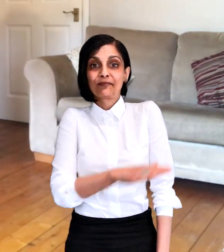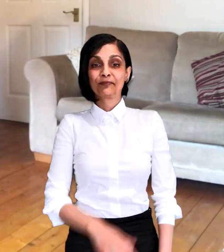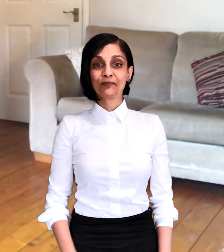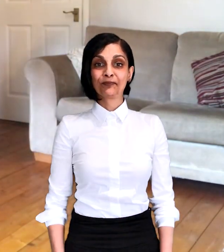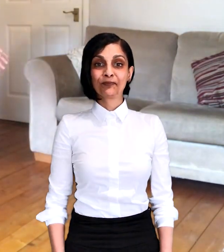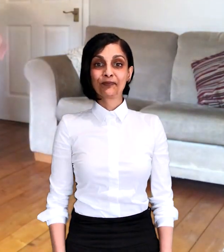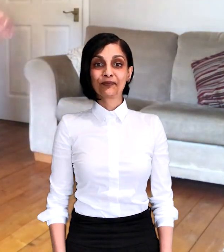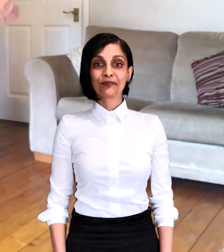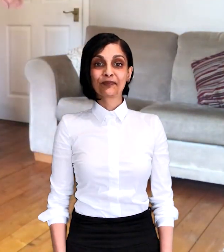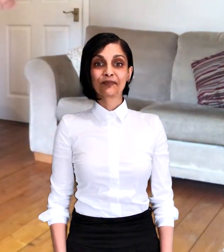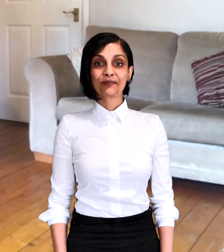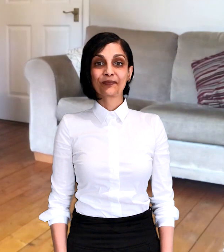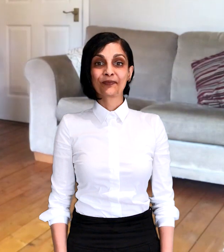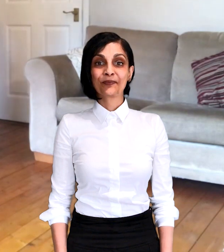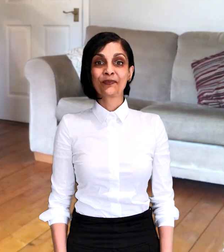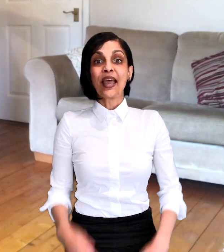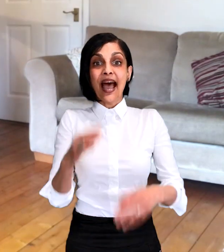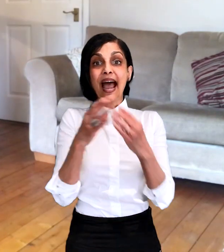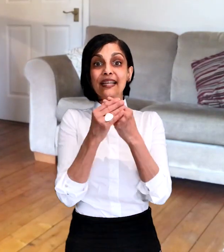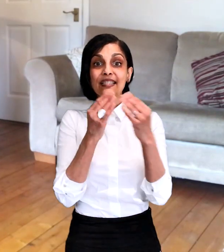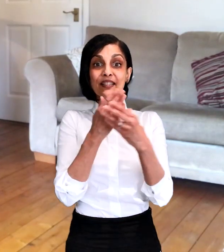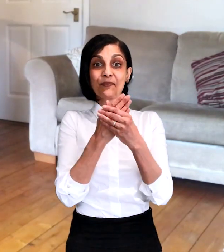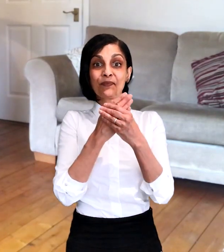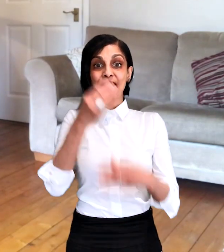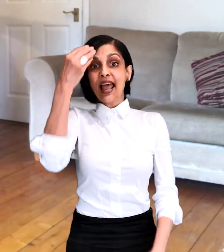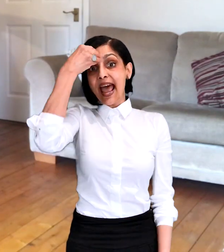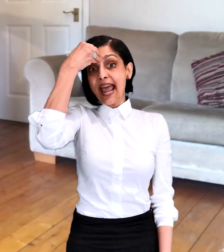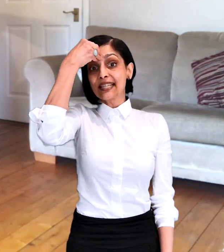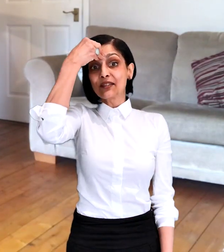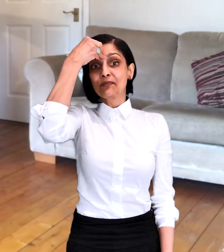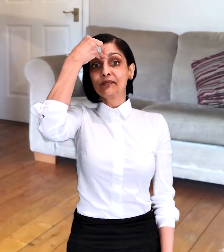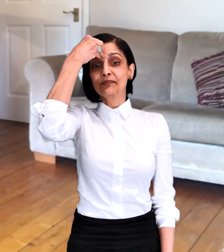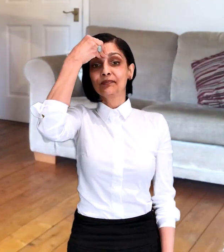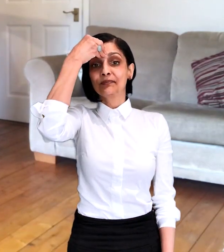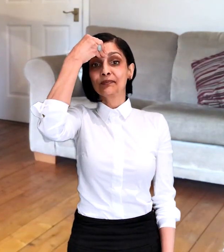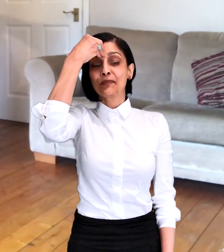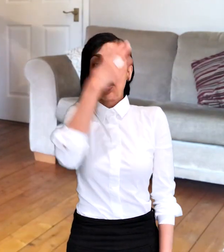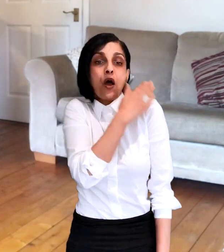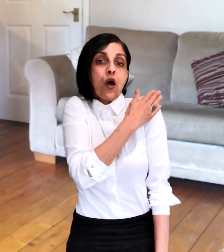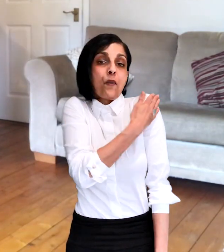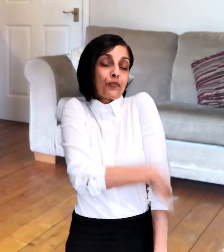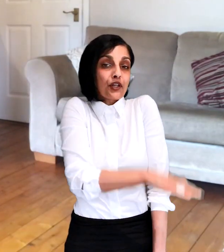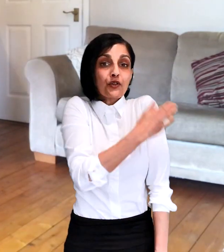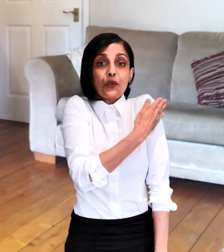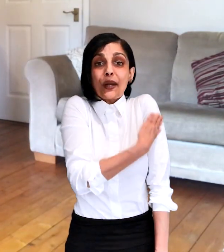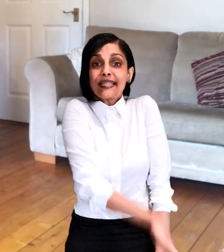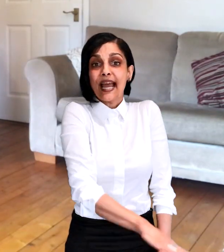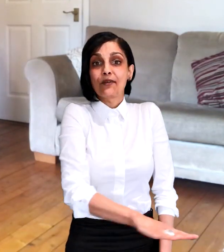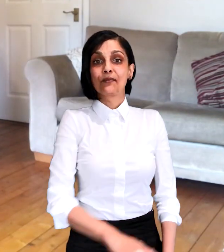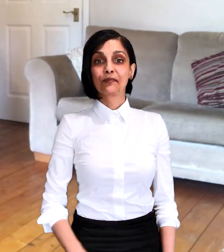a good brushing. You can take your hands, all the way to the top of your head and then gently